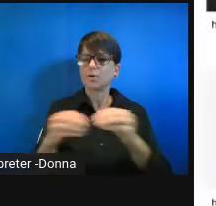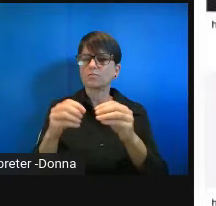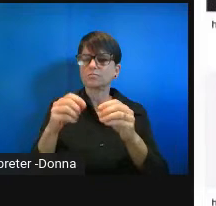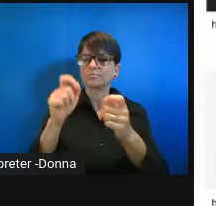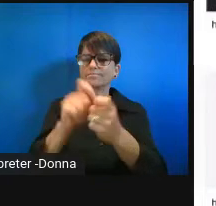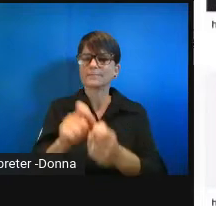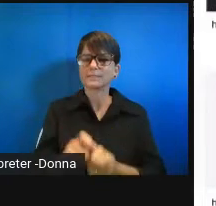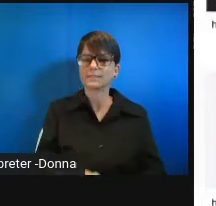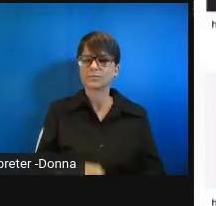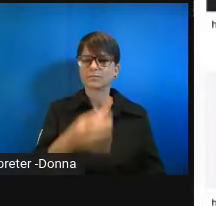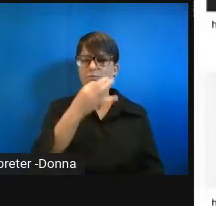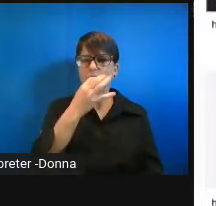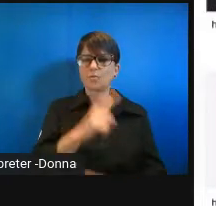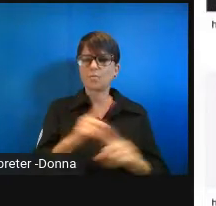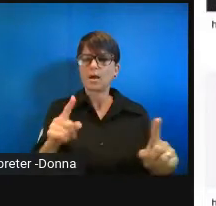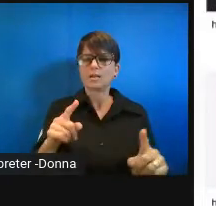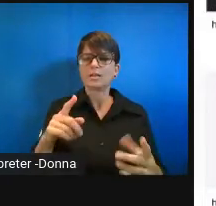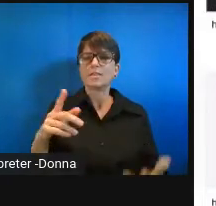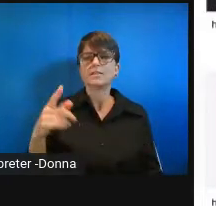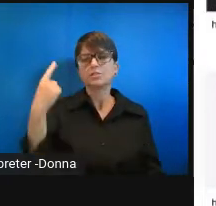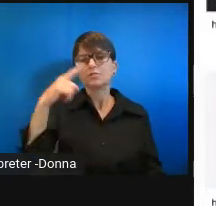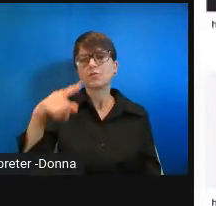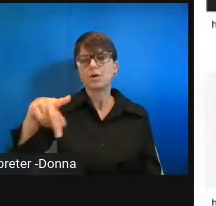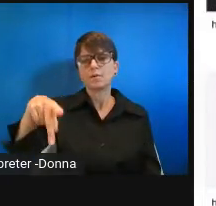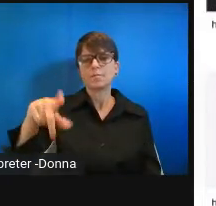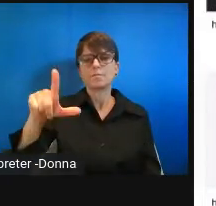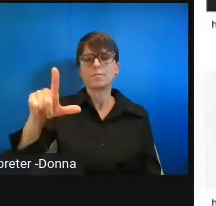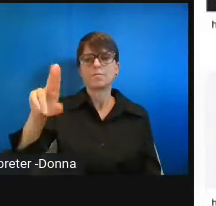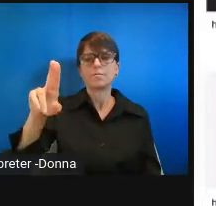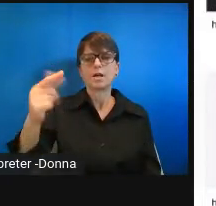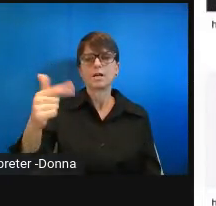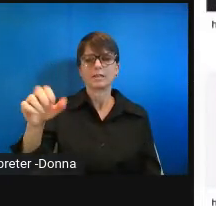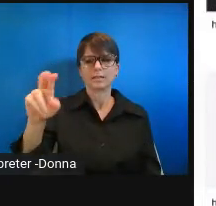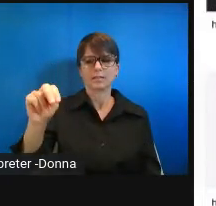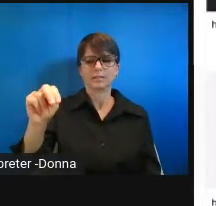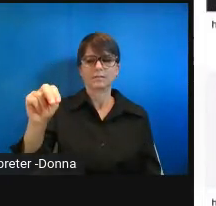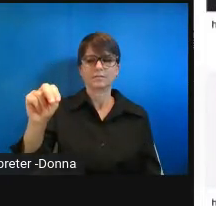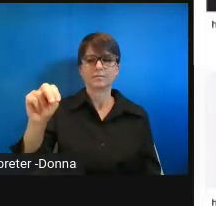But for beginning, what is accessibility statement?